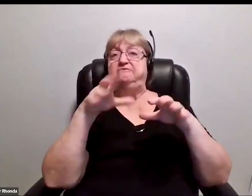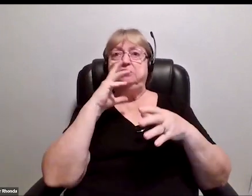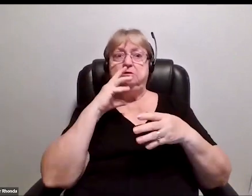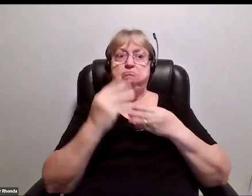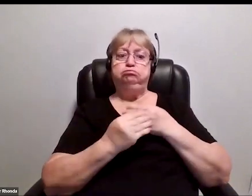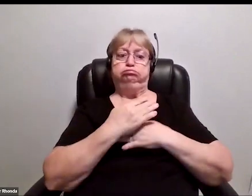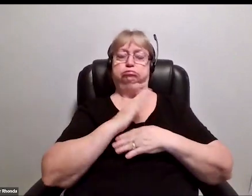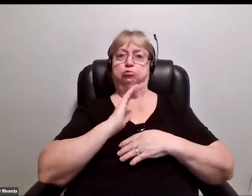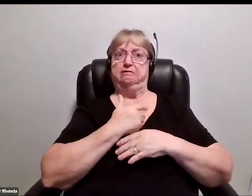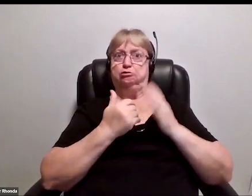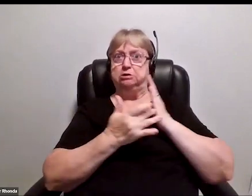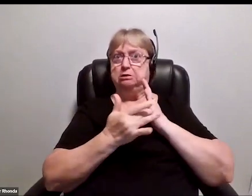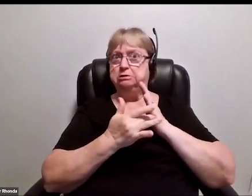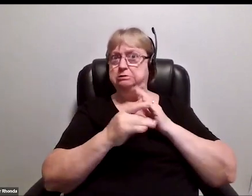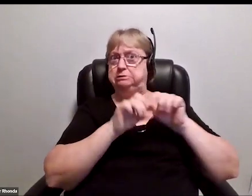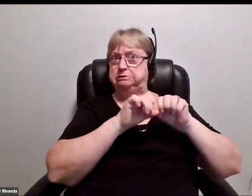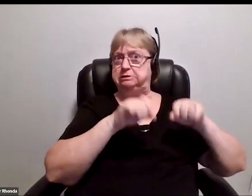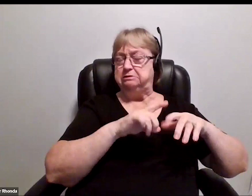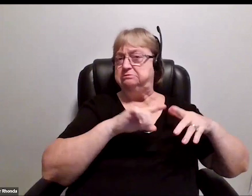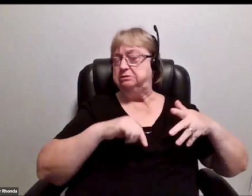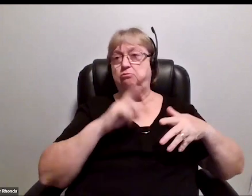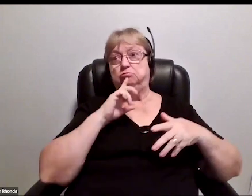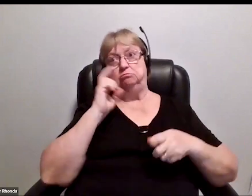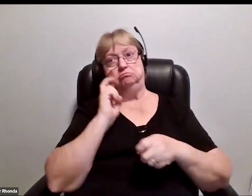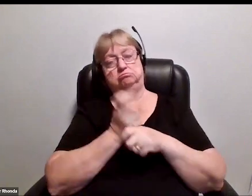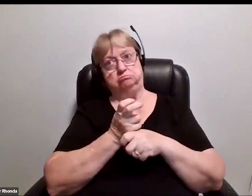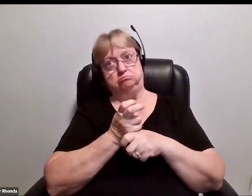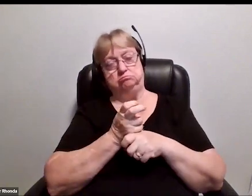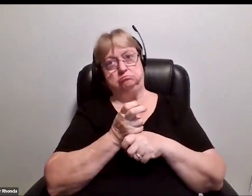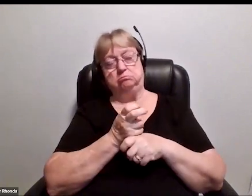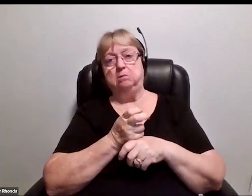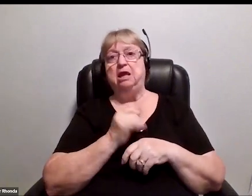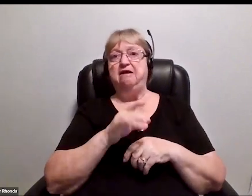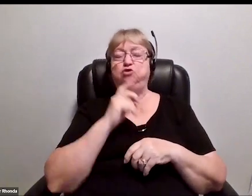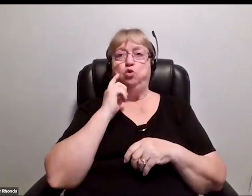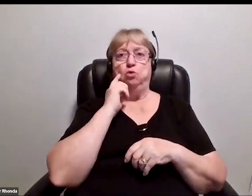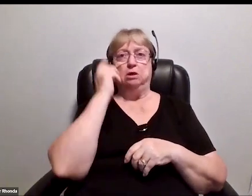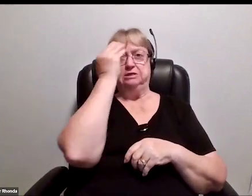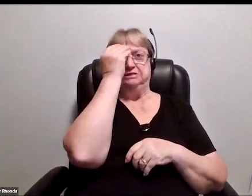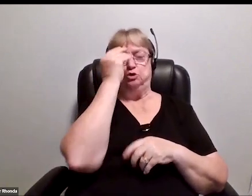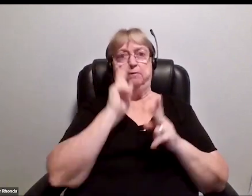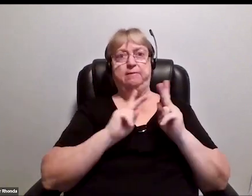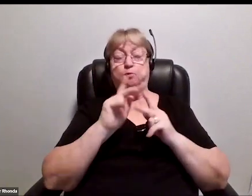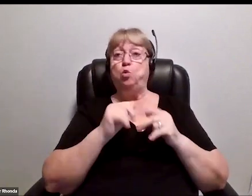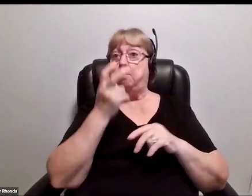this is pretty hard when we want to consider people who are blind or visually impaired.